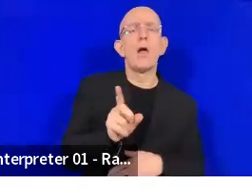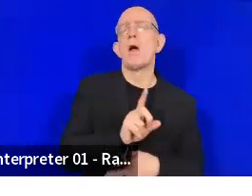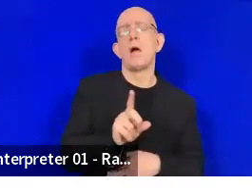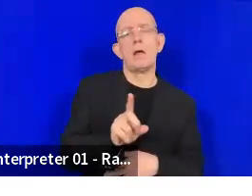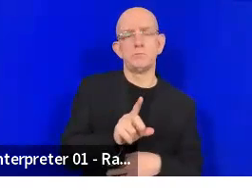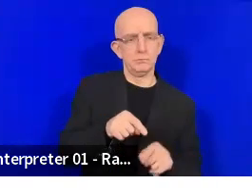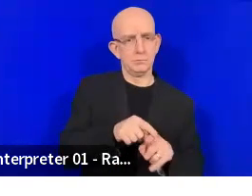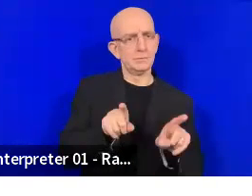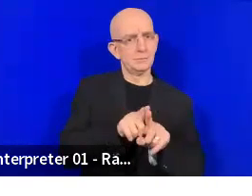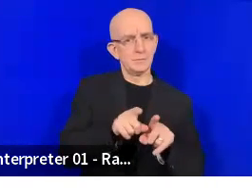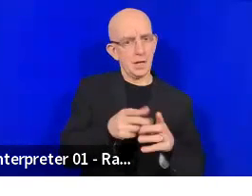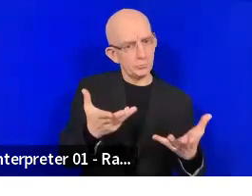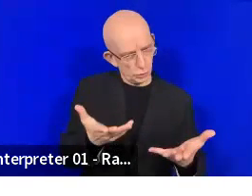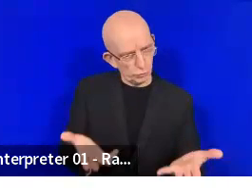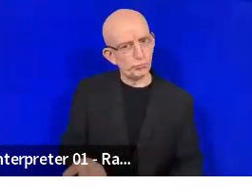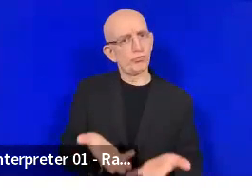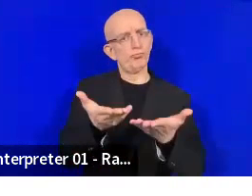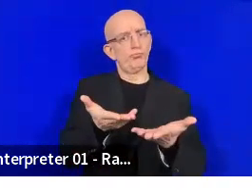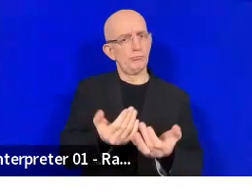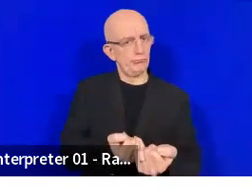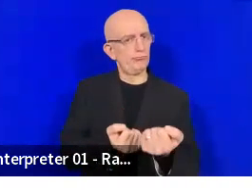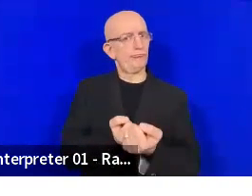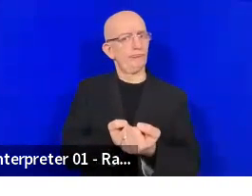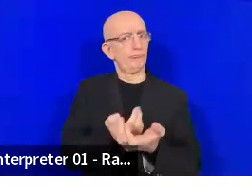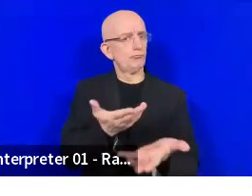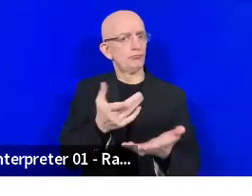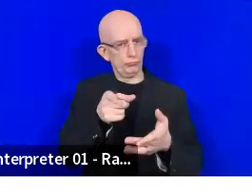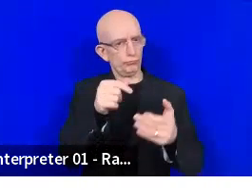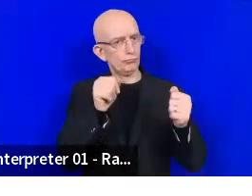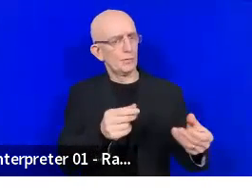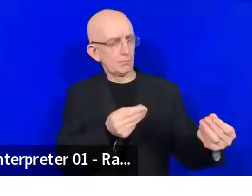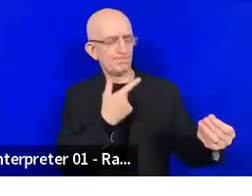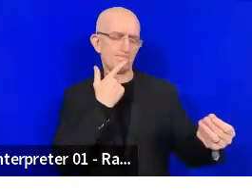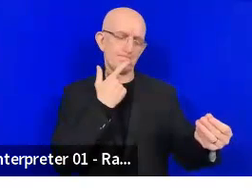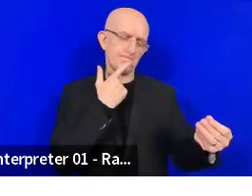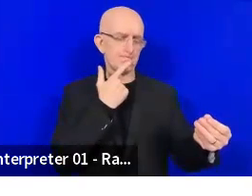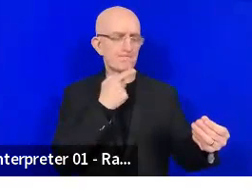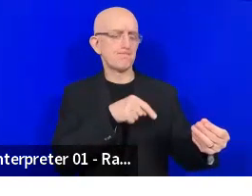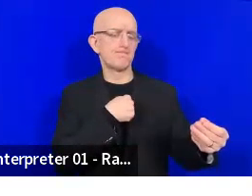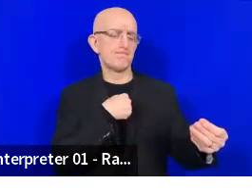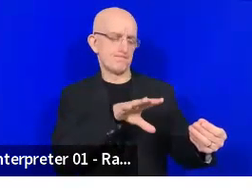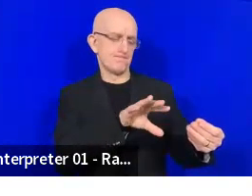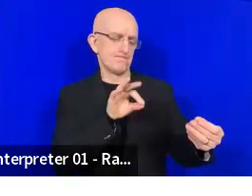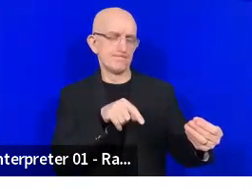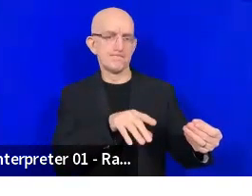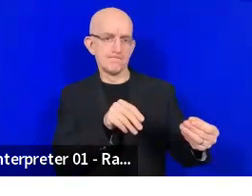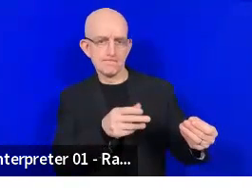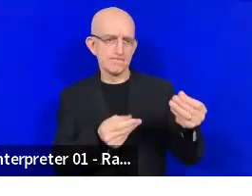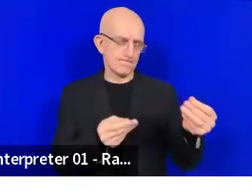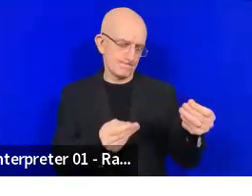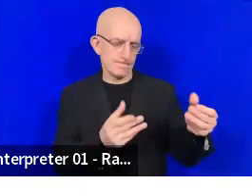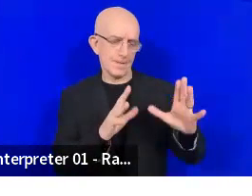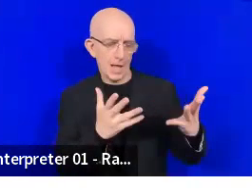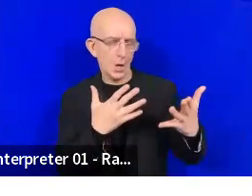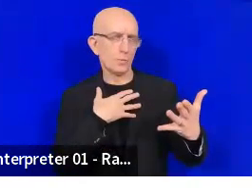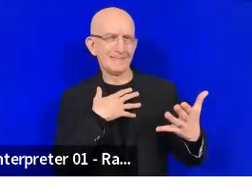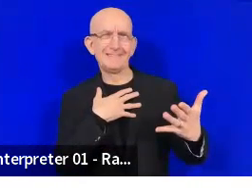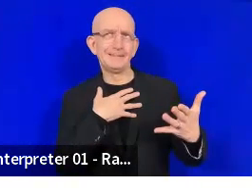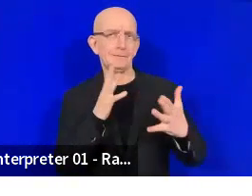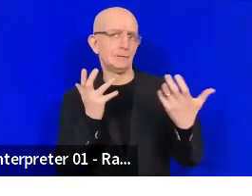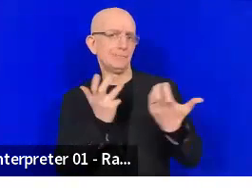As as we, you know, negotiations start soon on the zero draft and protocol declarations